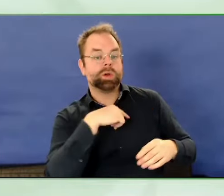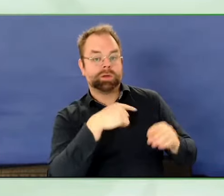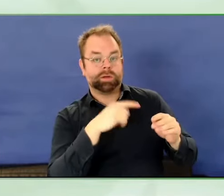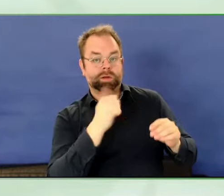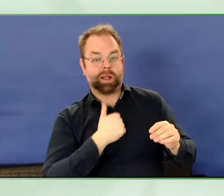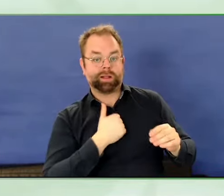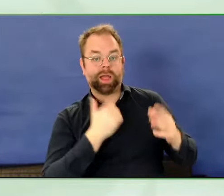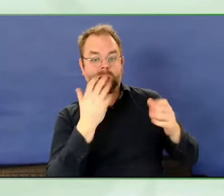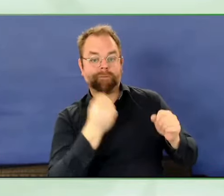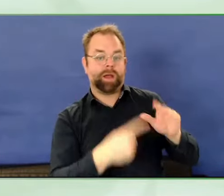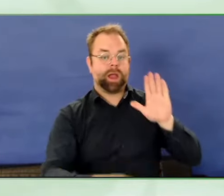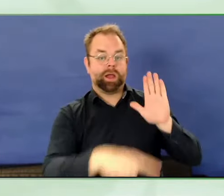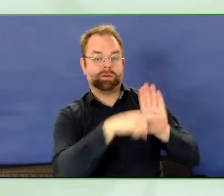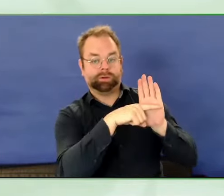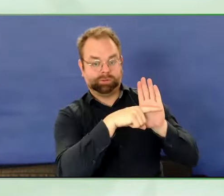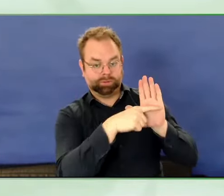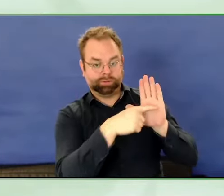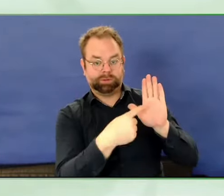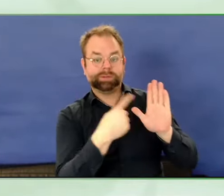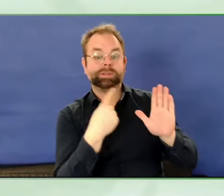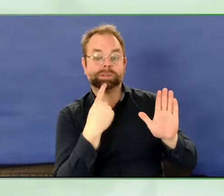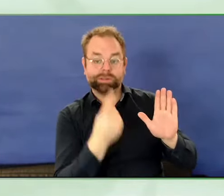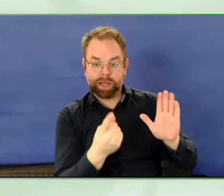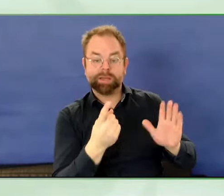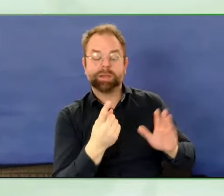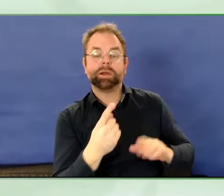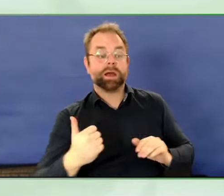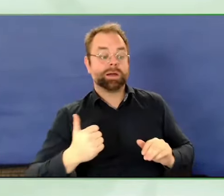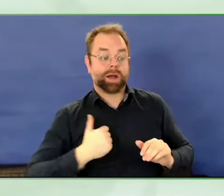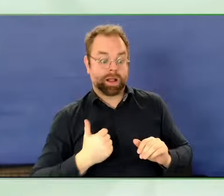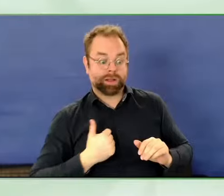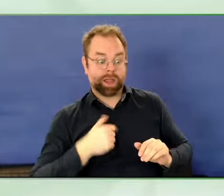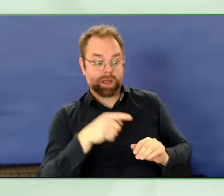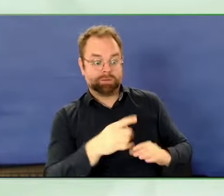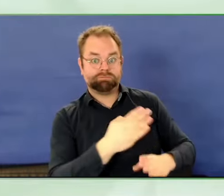The other one is the commissionaire, basically a compliance officer.